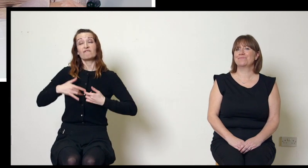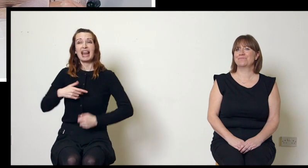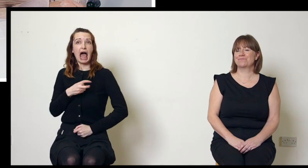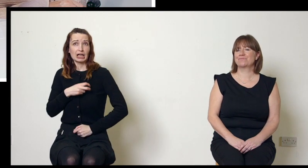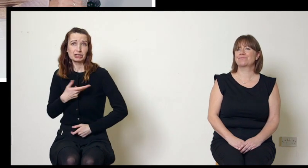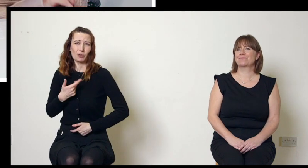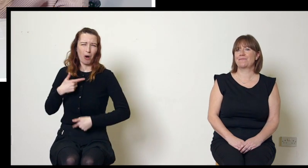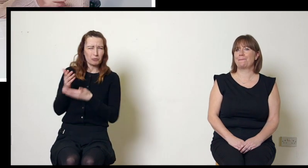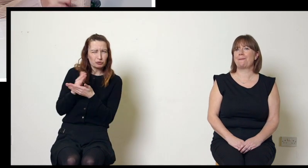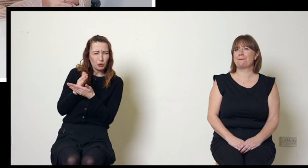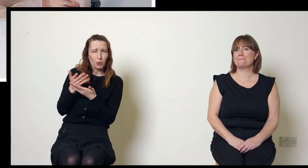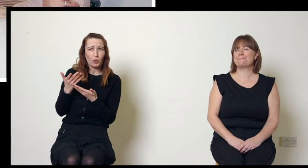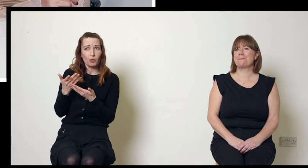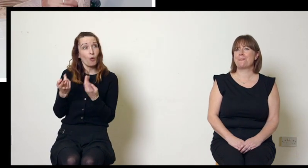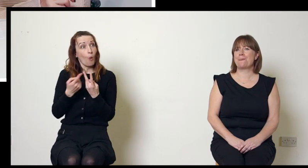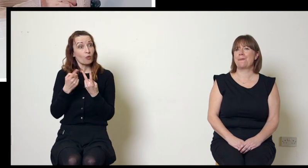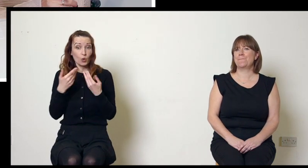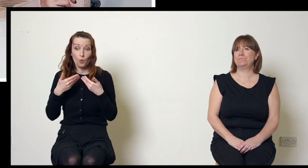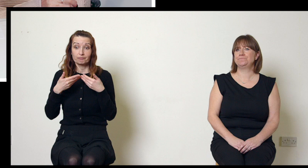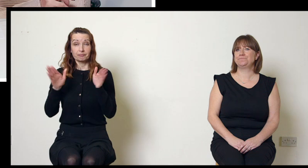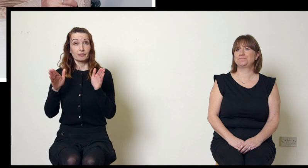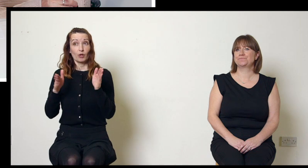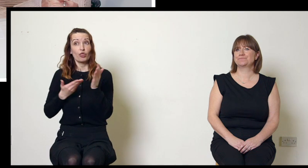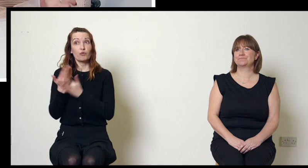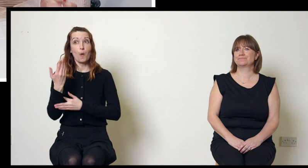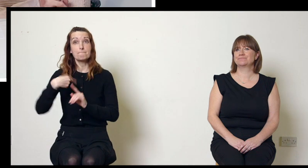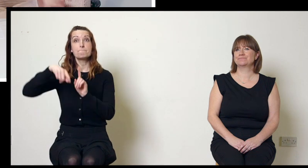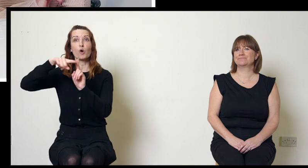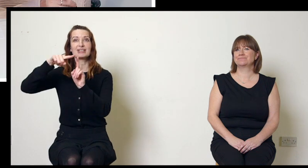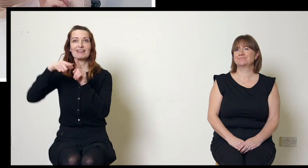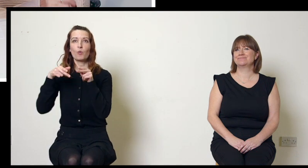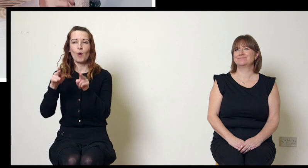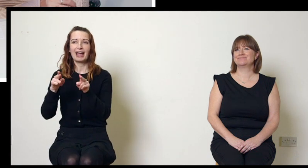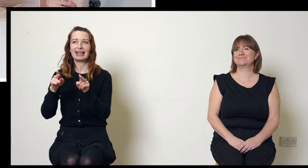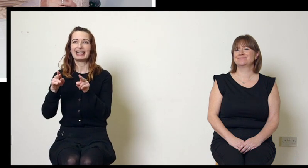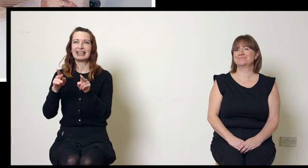It also opened it up in a really positive way as well, which we don't talk about enough.